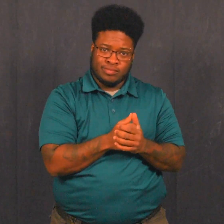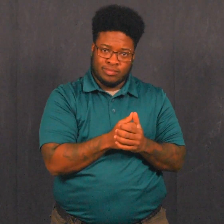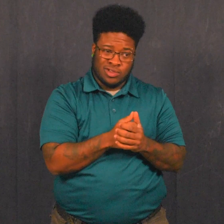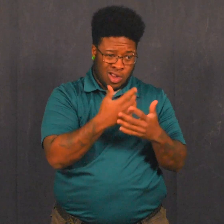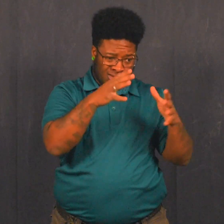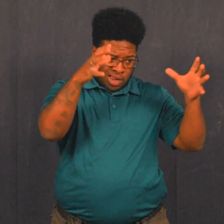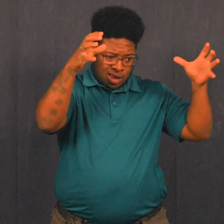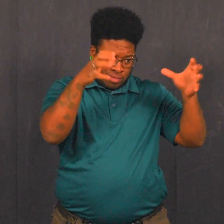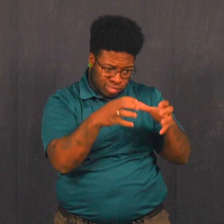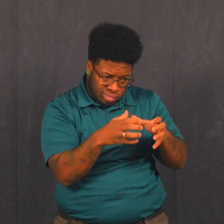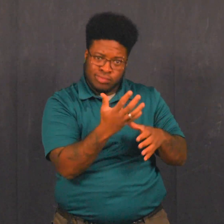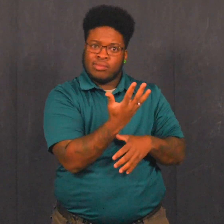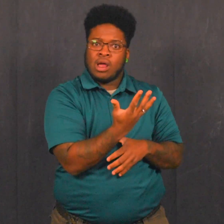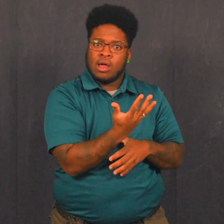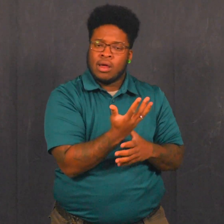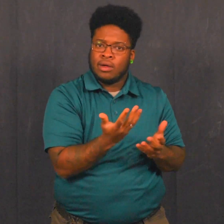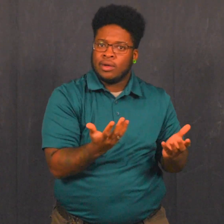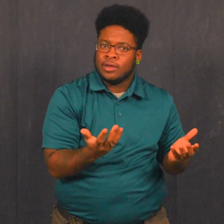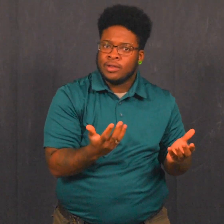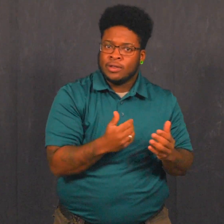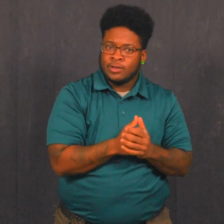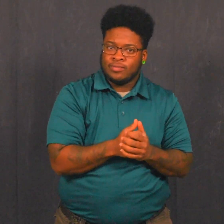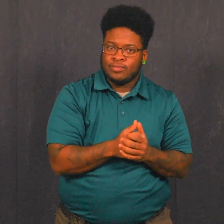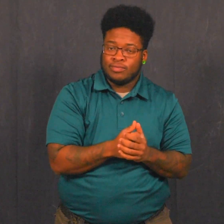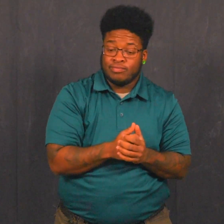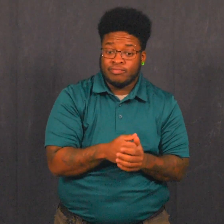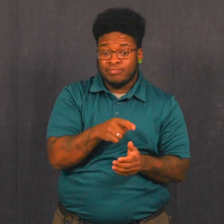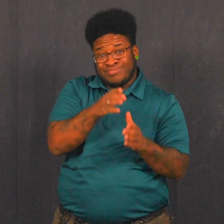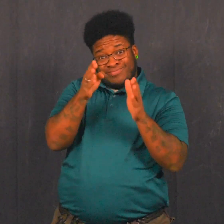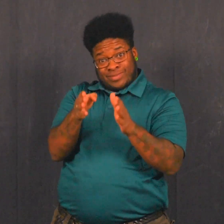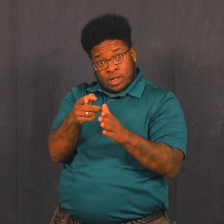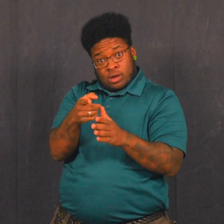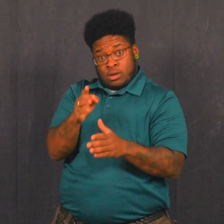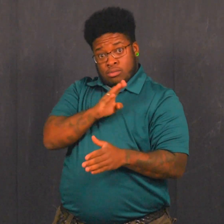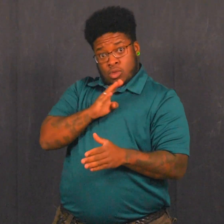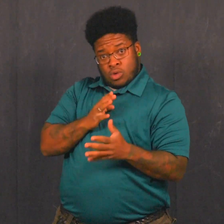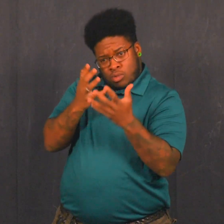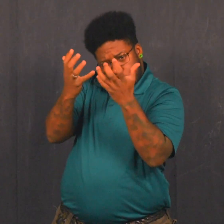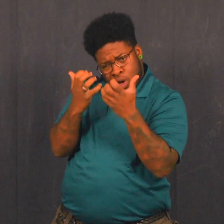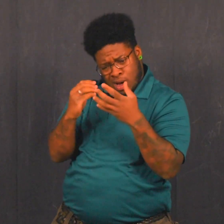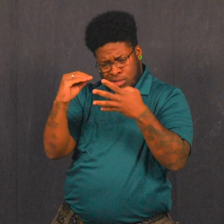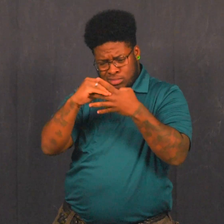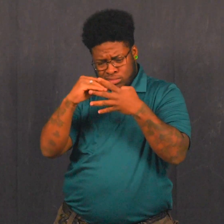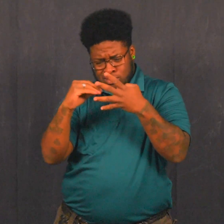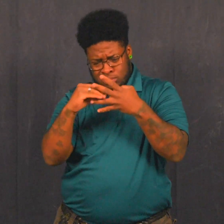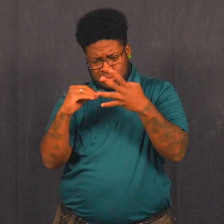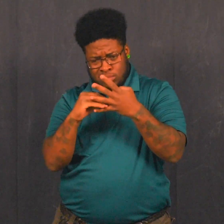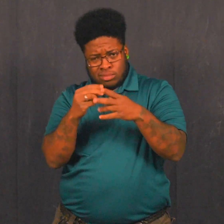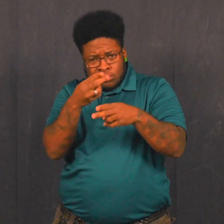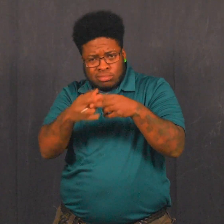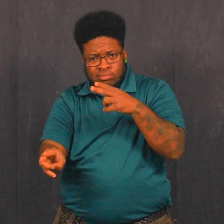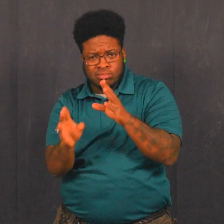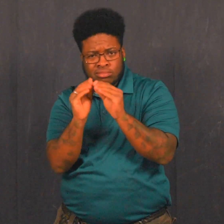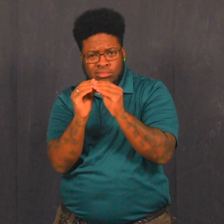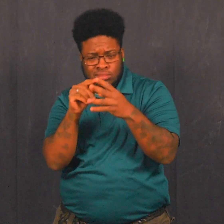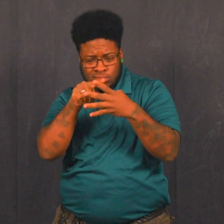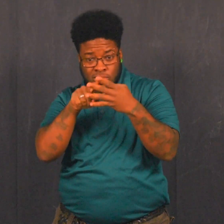At times we were down to five members. Next, the board wanted to hold brief meetings